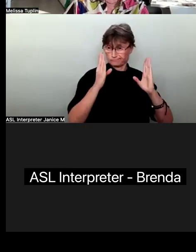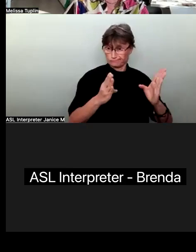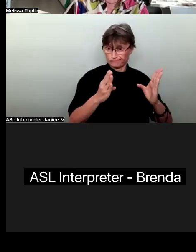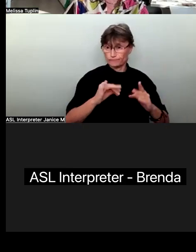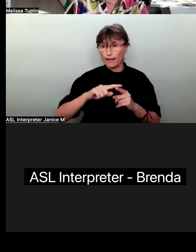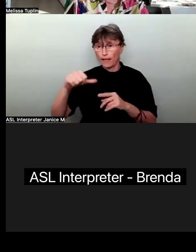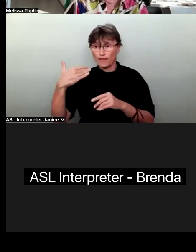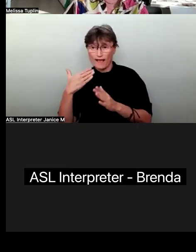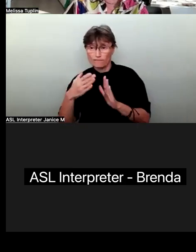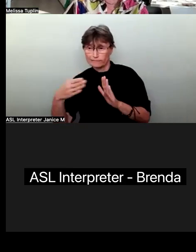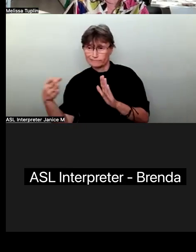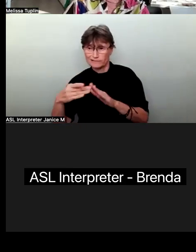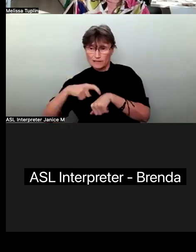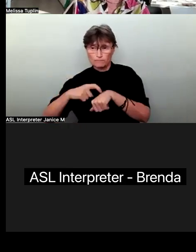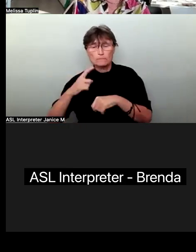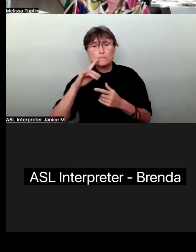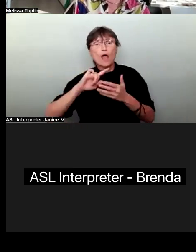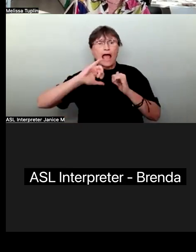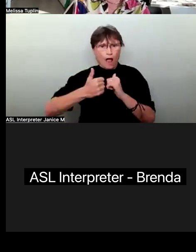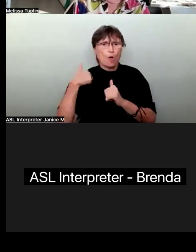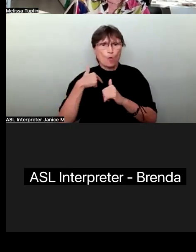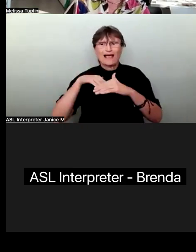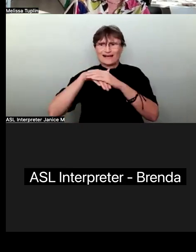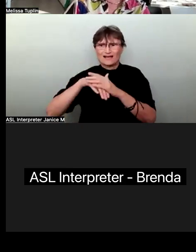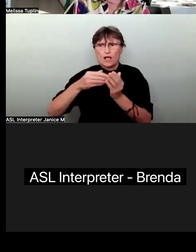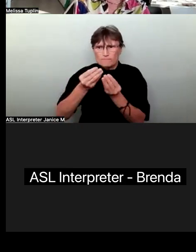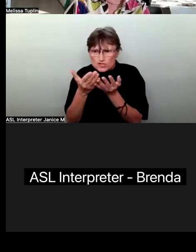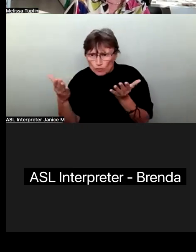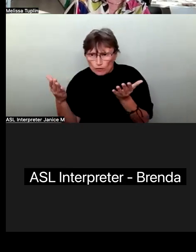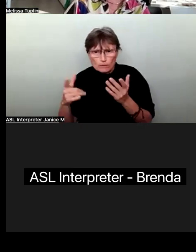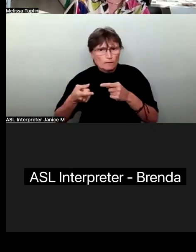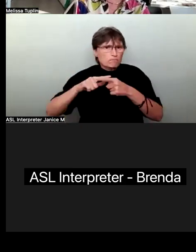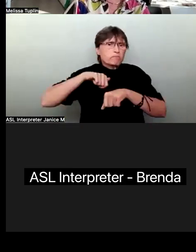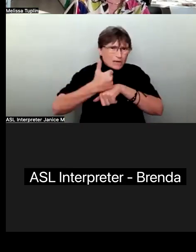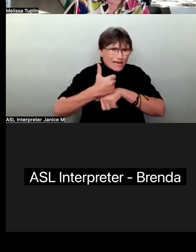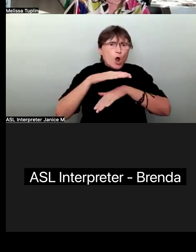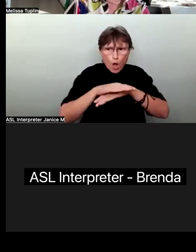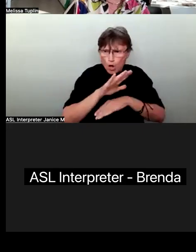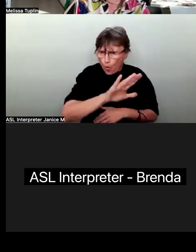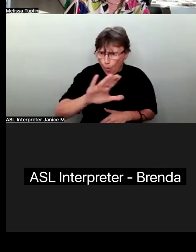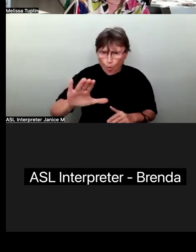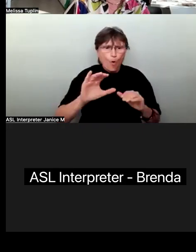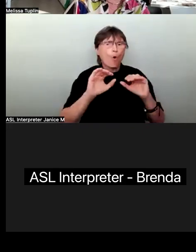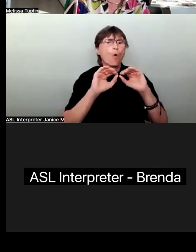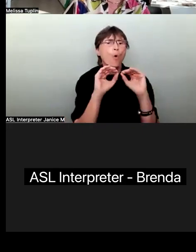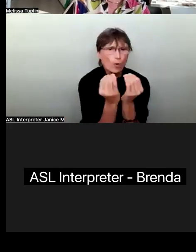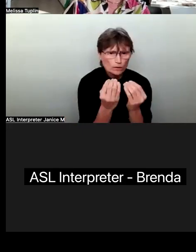assess application material within the needs and the context of the organizations in each program.